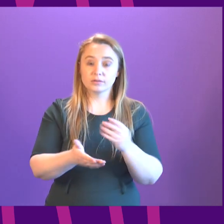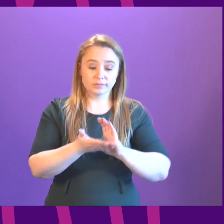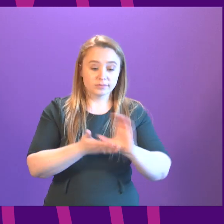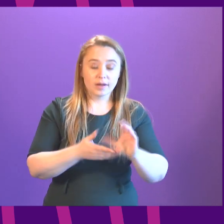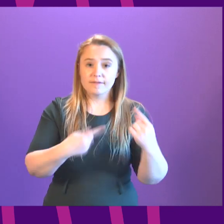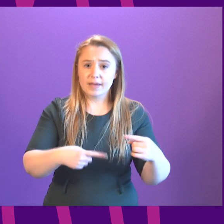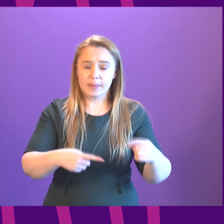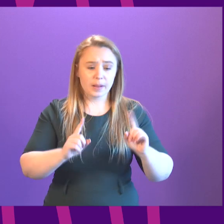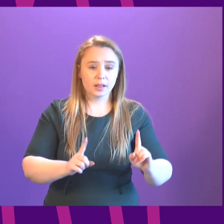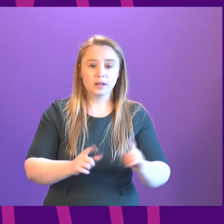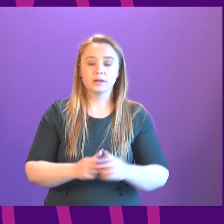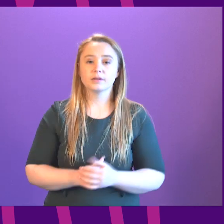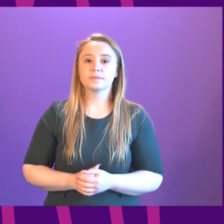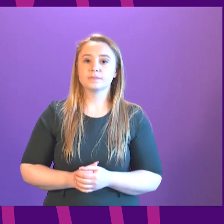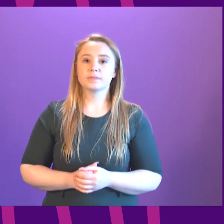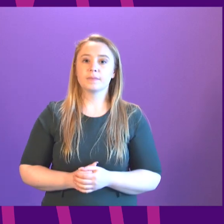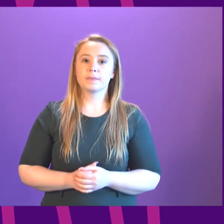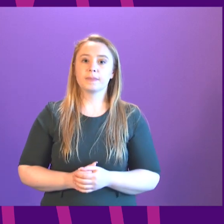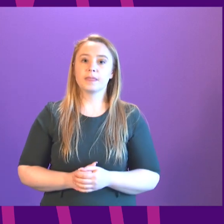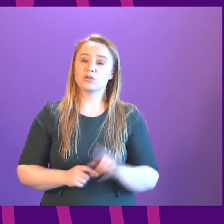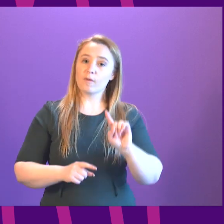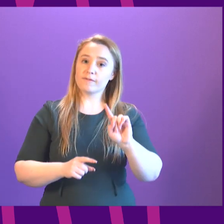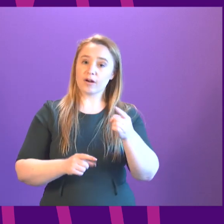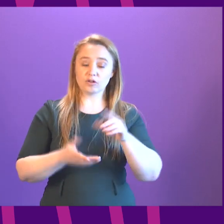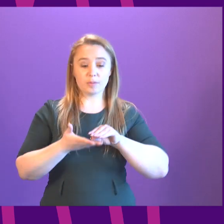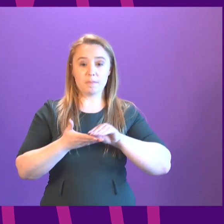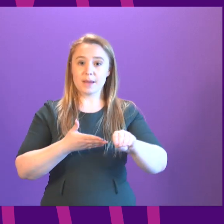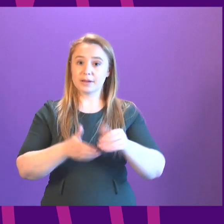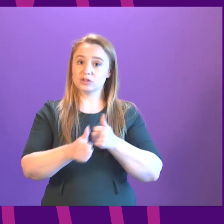of weeks ago. When will the first payments from that support be in the hands of those